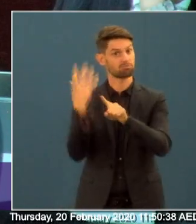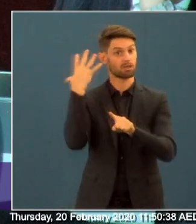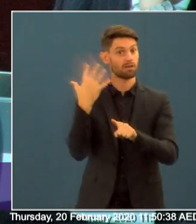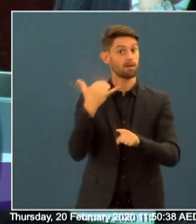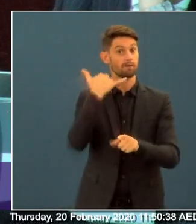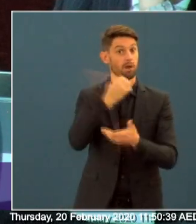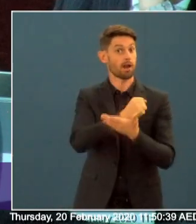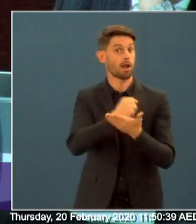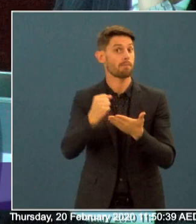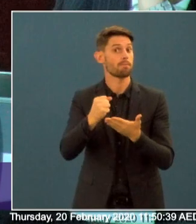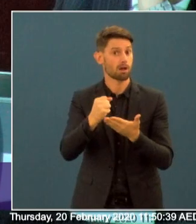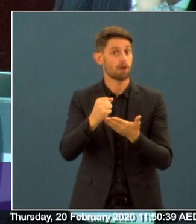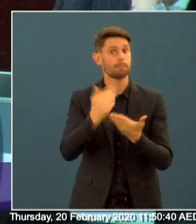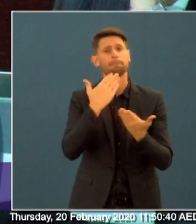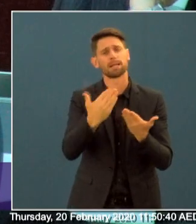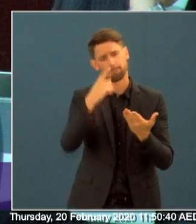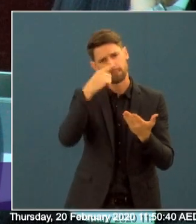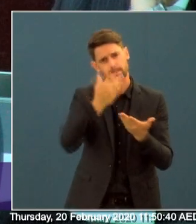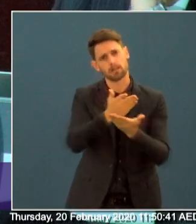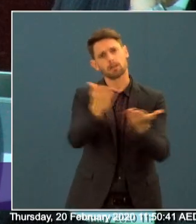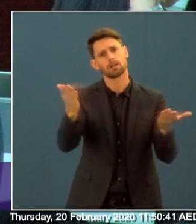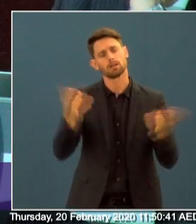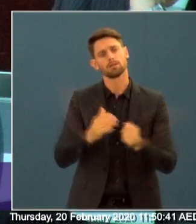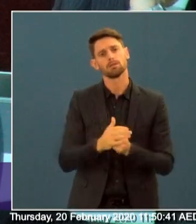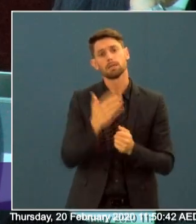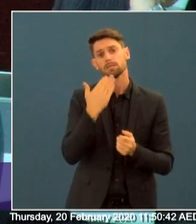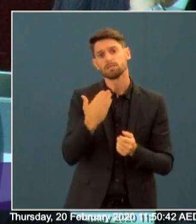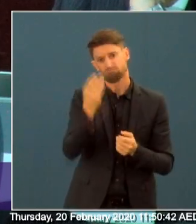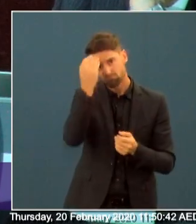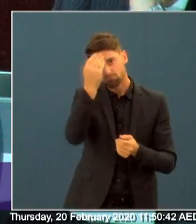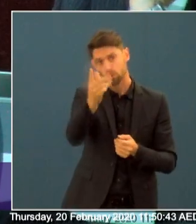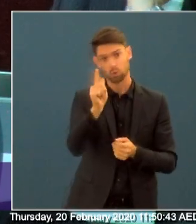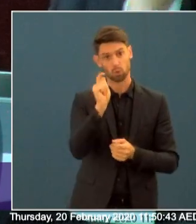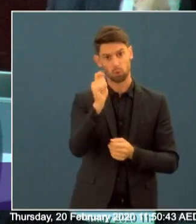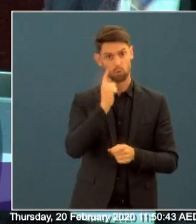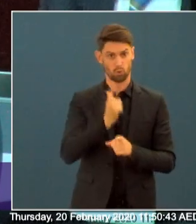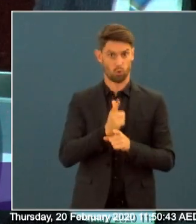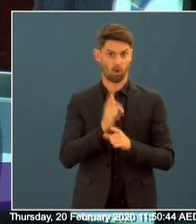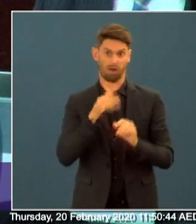and also just to give a warning that we're about to address this very difficult topic,